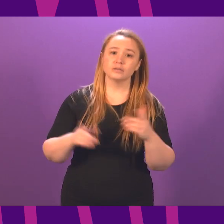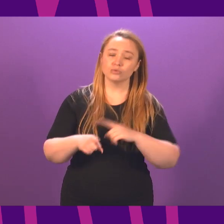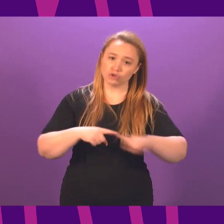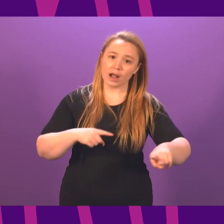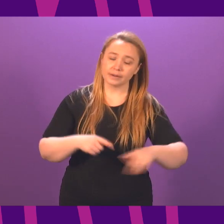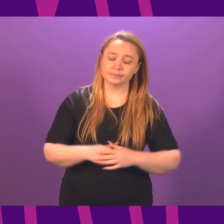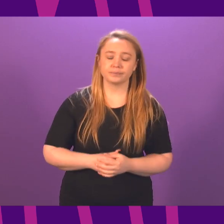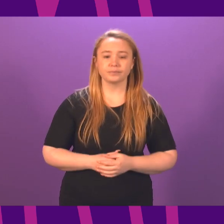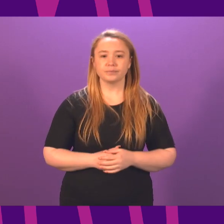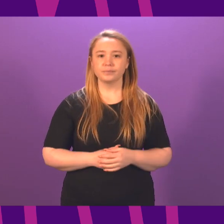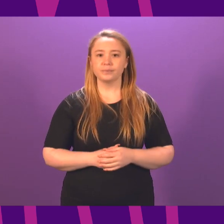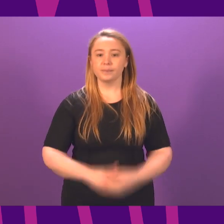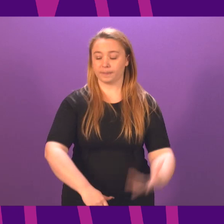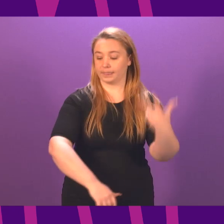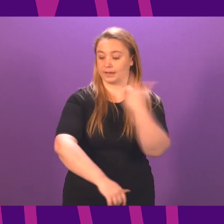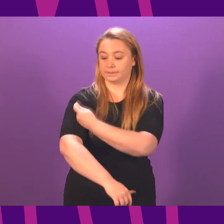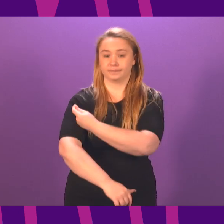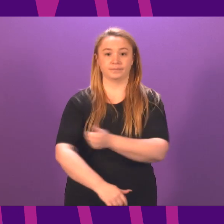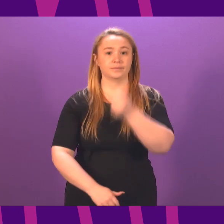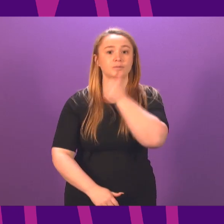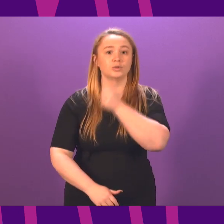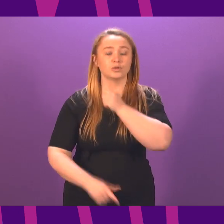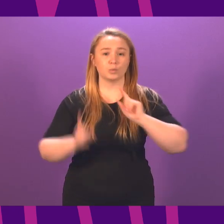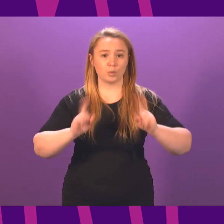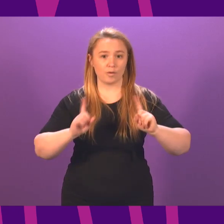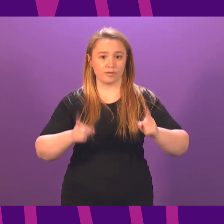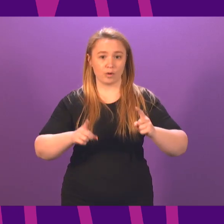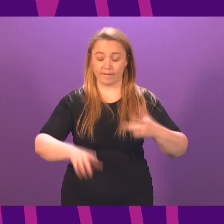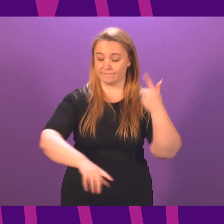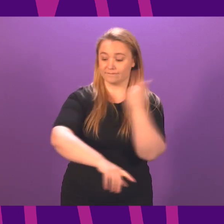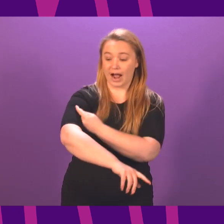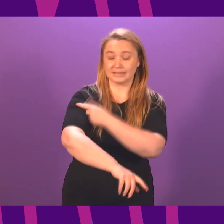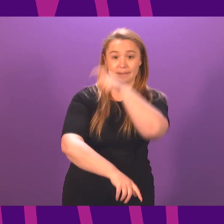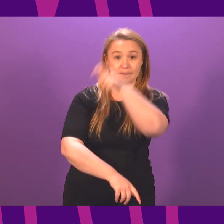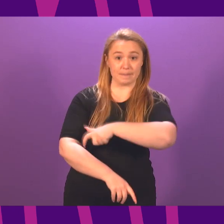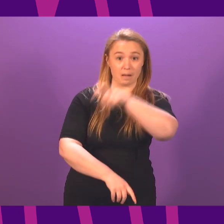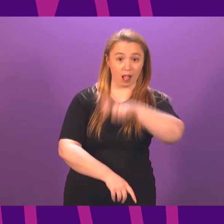Doses of the vaccines will be used to vaccinate people. The focus right now is to get the first